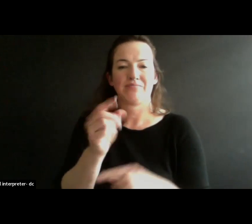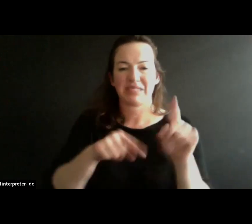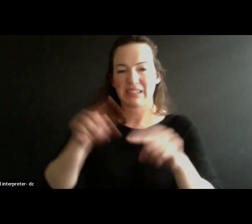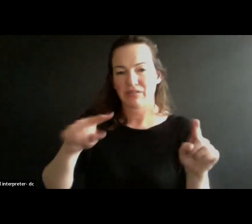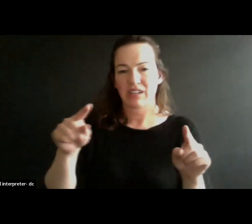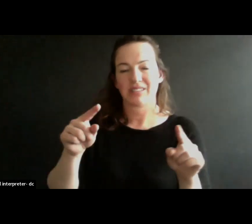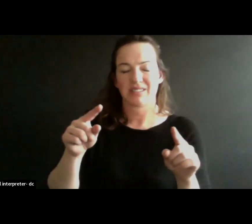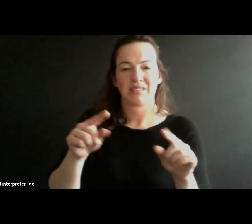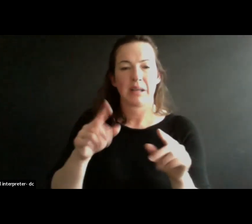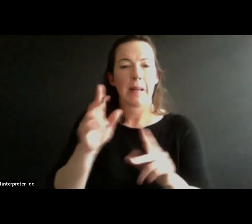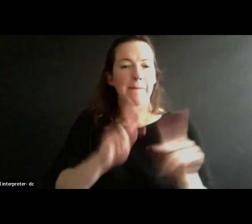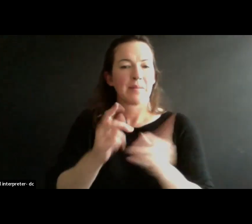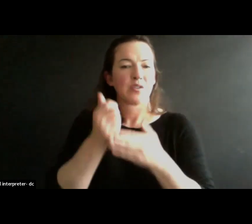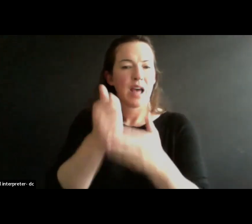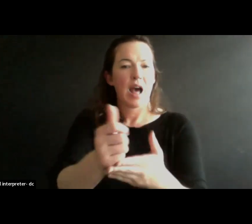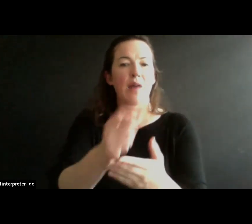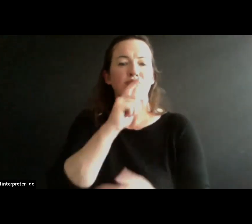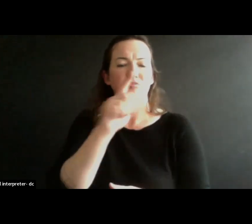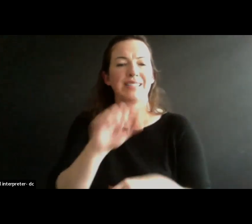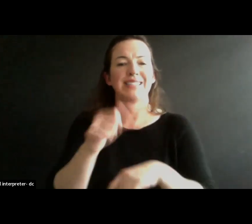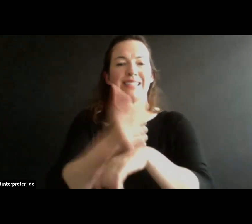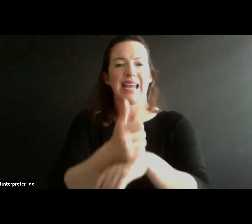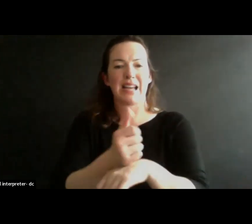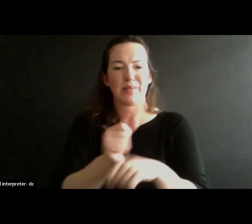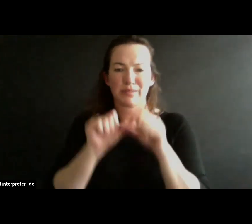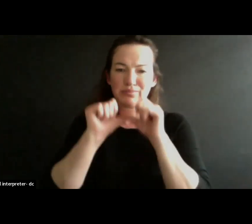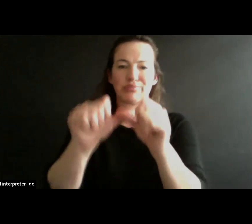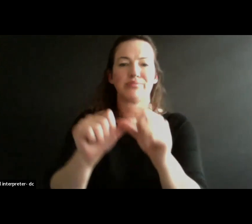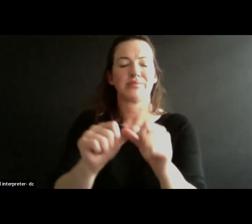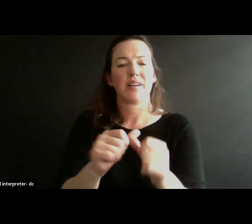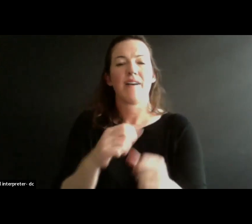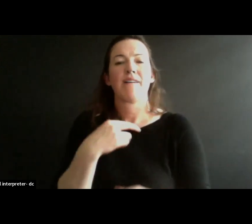of that was to really establish a sustained and durable voice for digital equity, digital